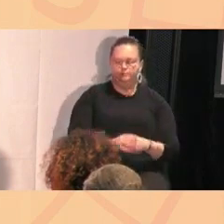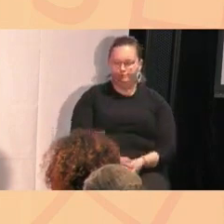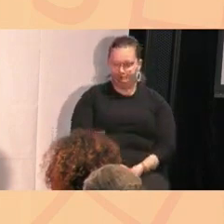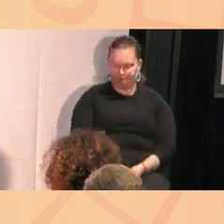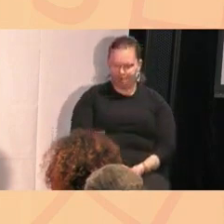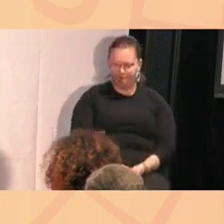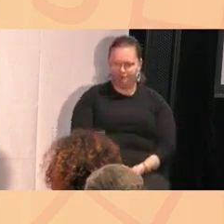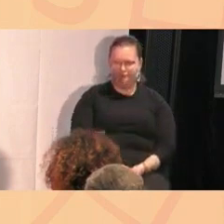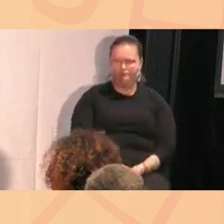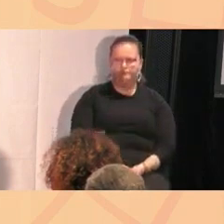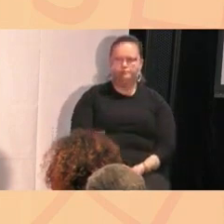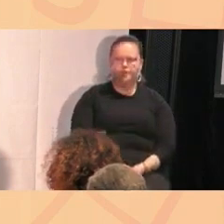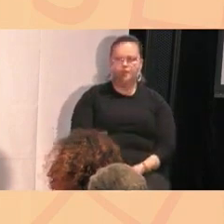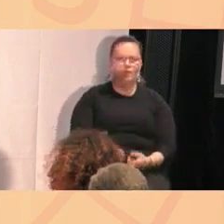And I don't know why everyone doesn't do this.